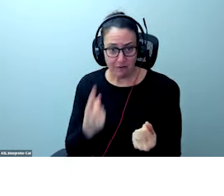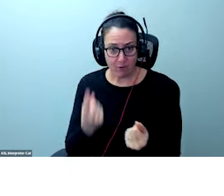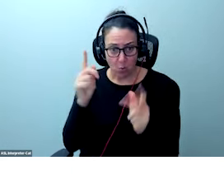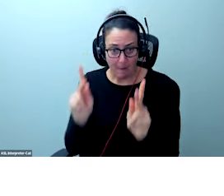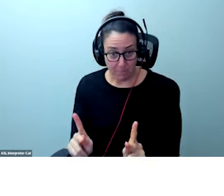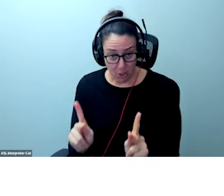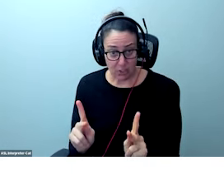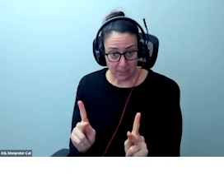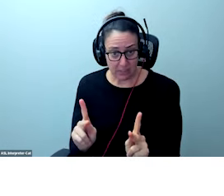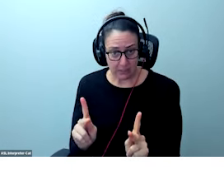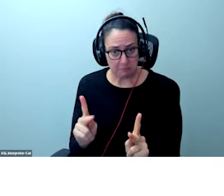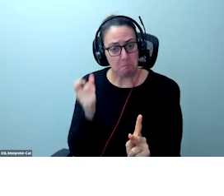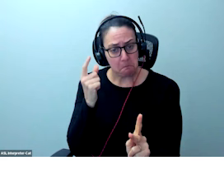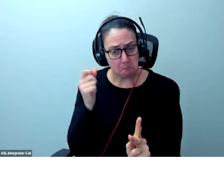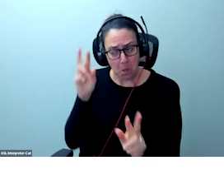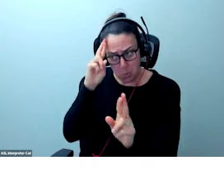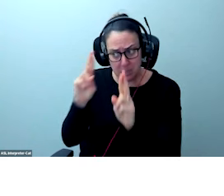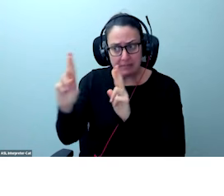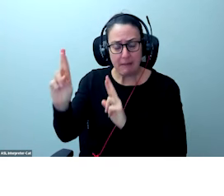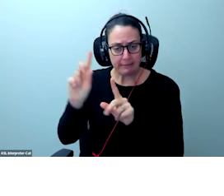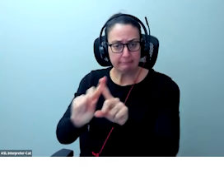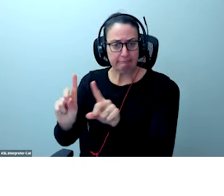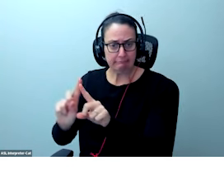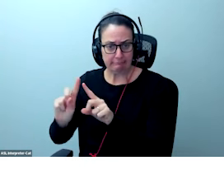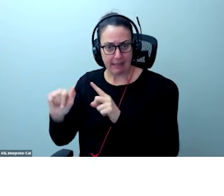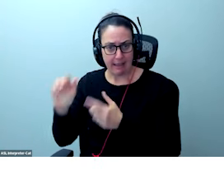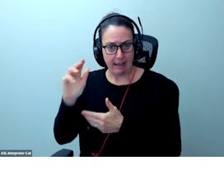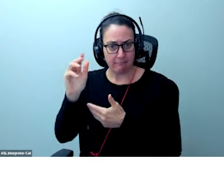and respecting the individuality of that design process along the way.